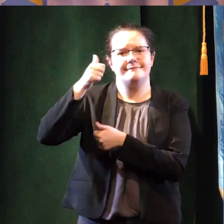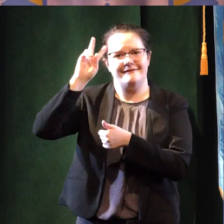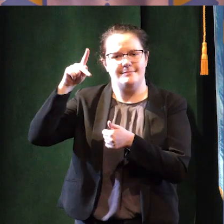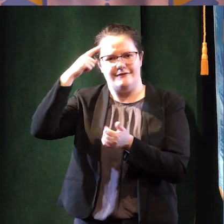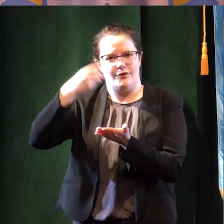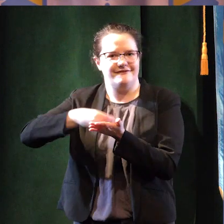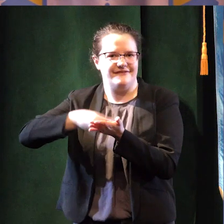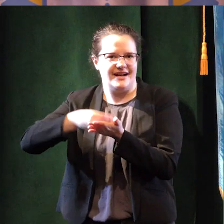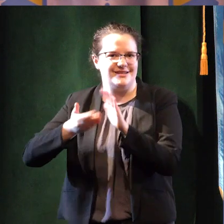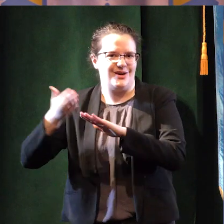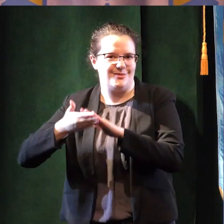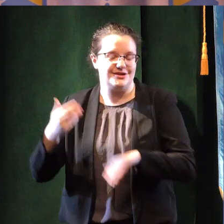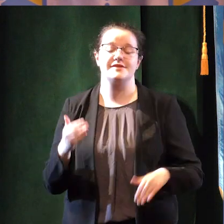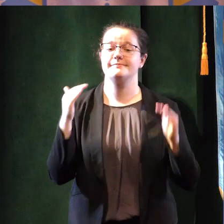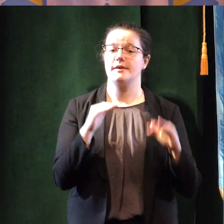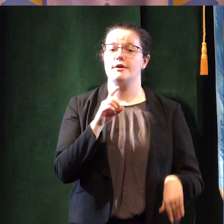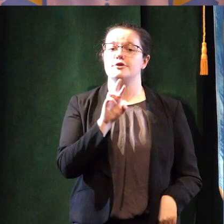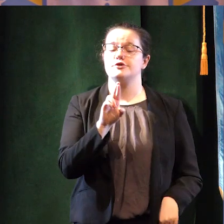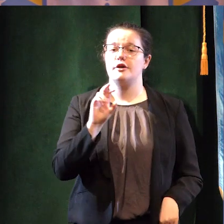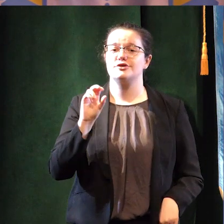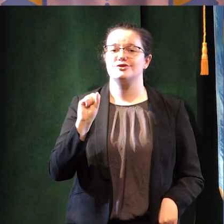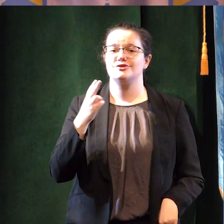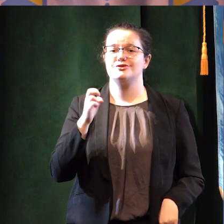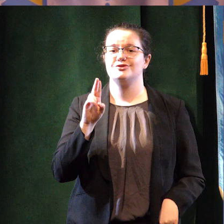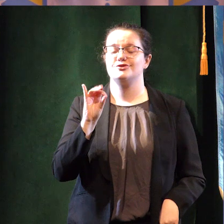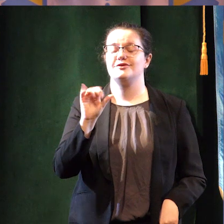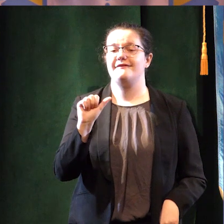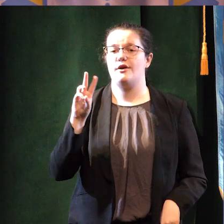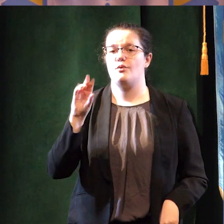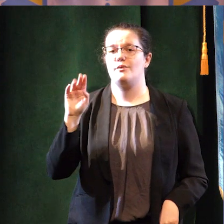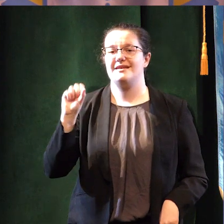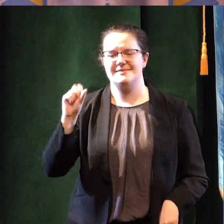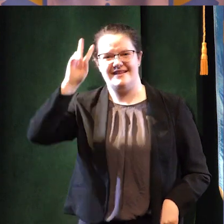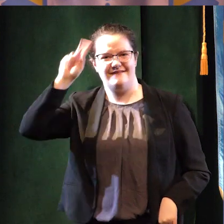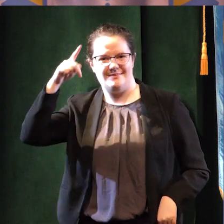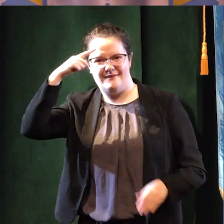dr. chelita Williams vice president for student enrollment services and mr.